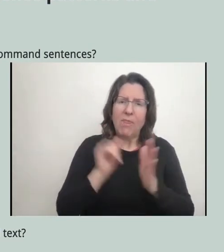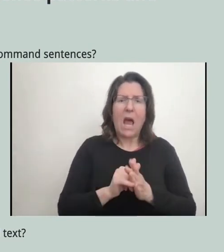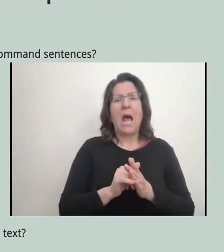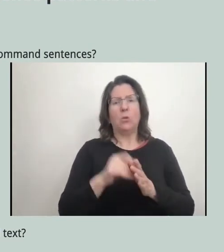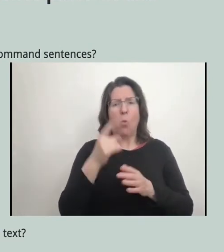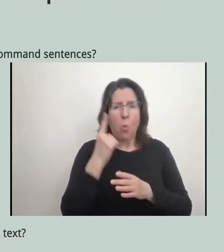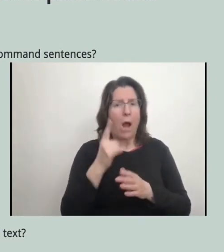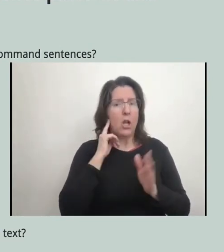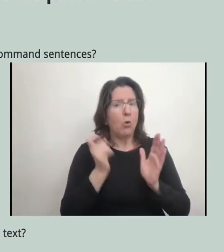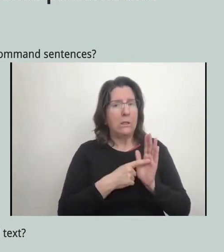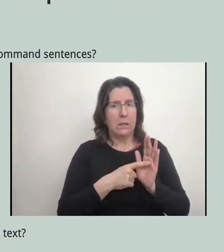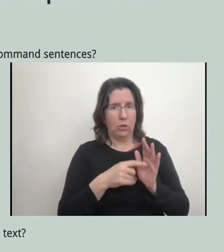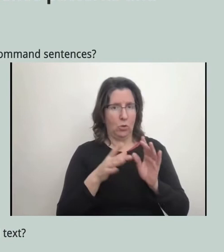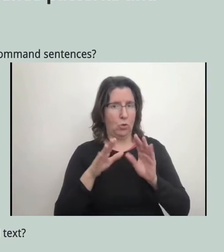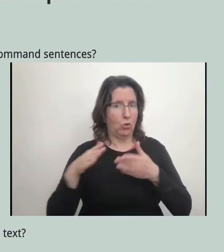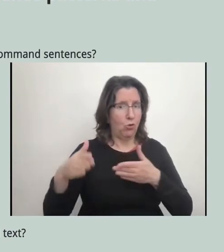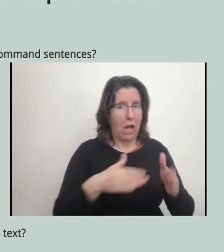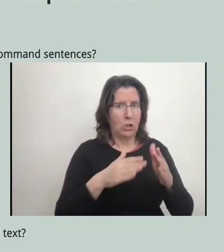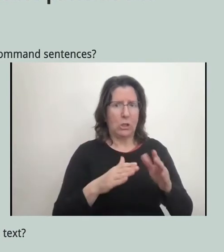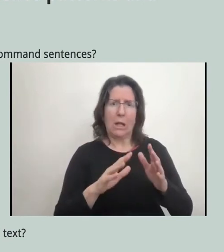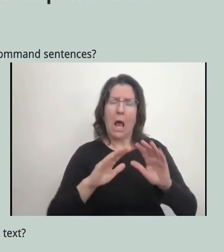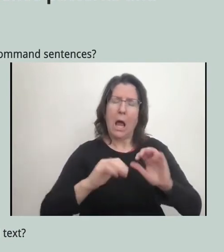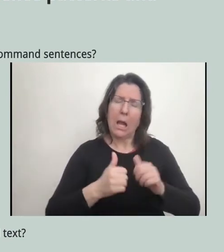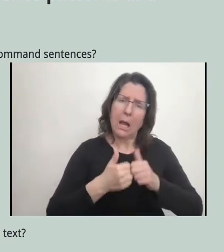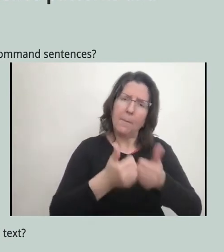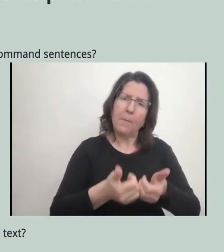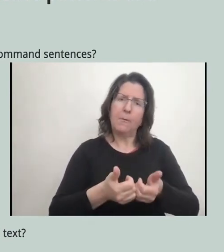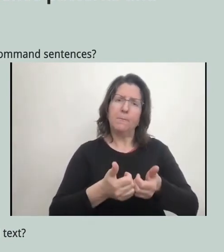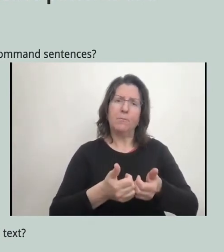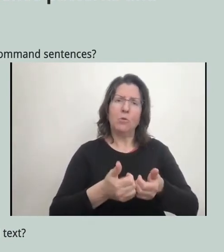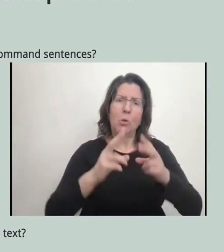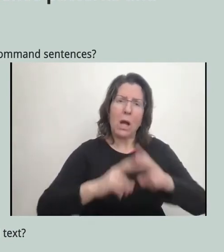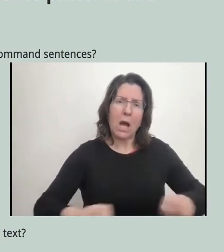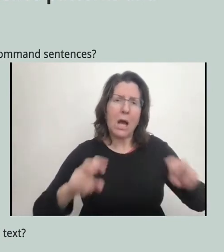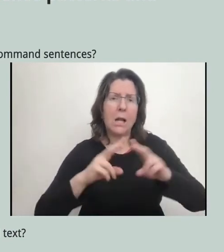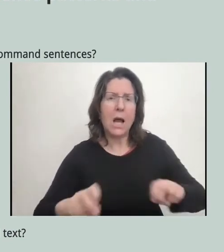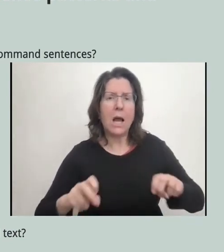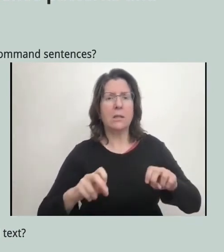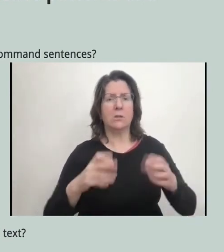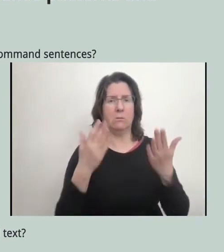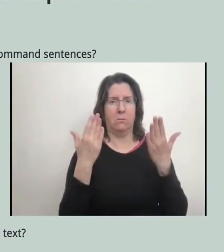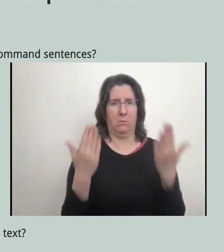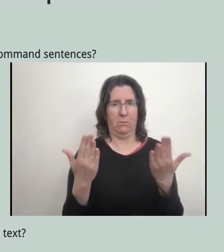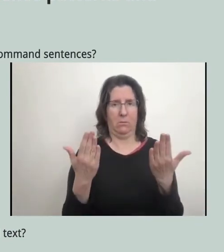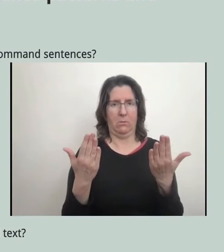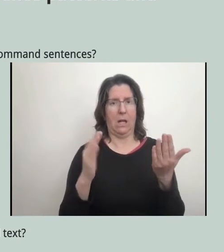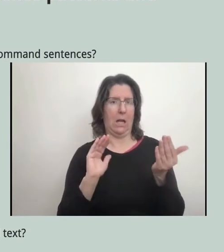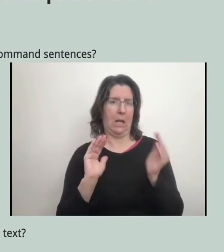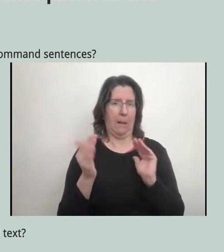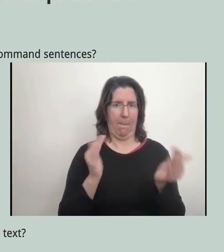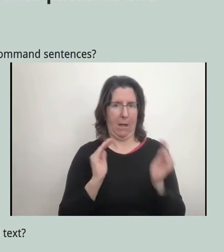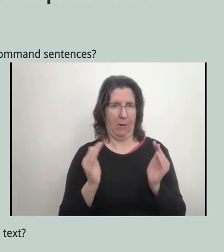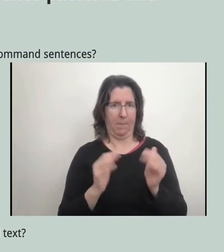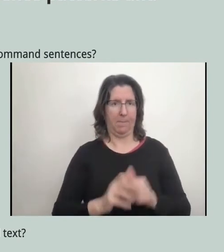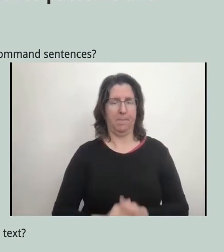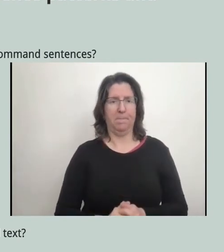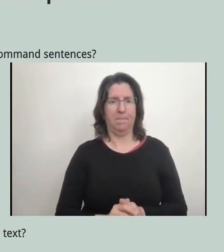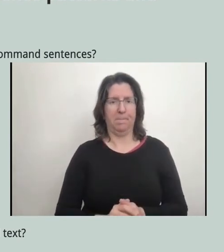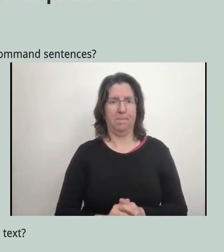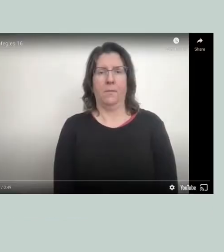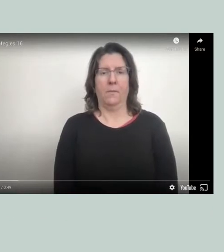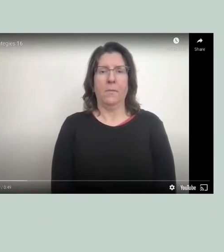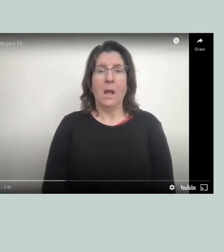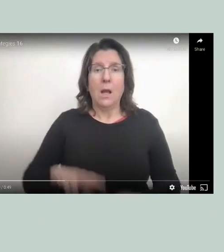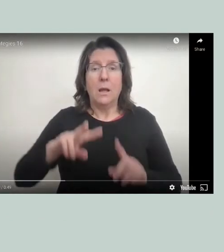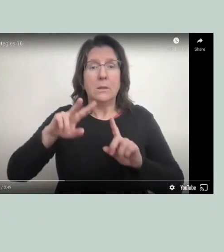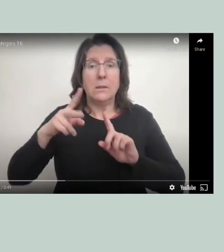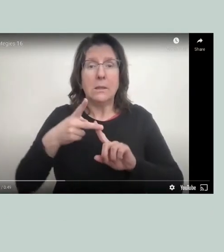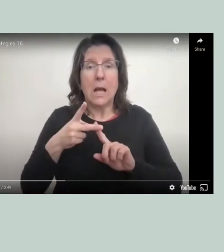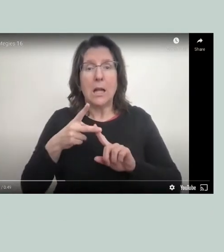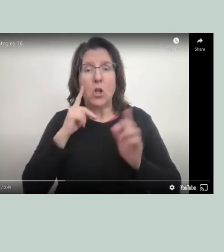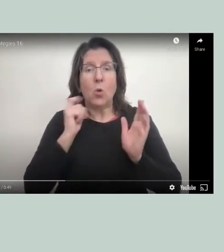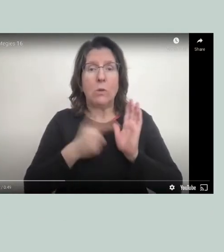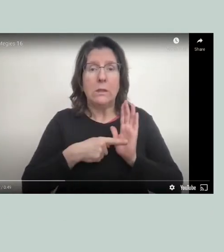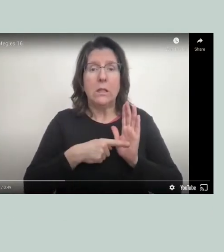So, 'comparing' is one noticing strategy to help students to identify similarities and differences among texts.